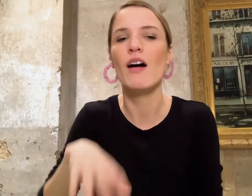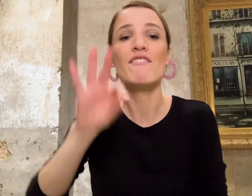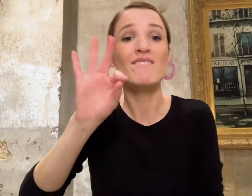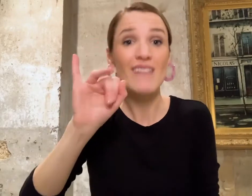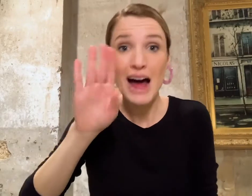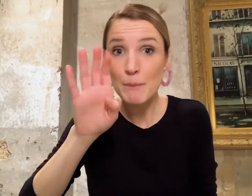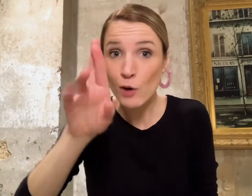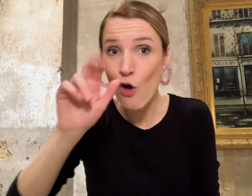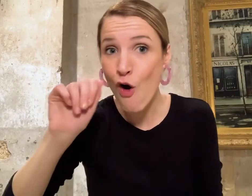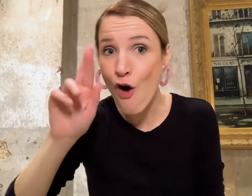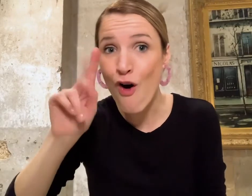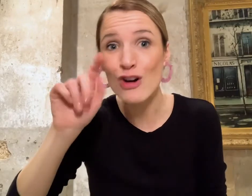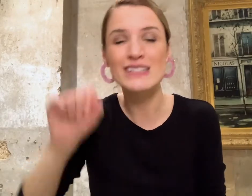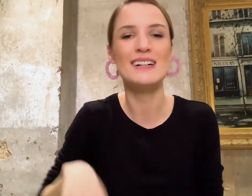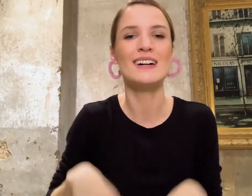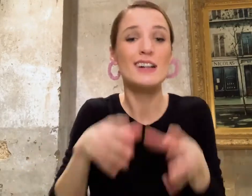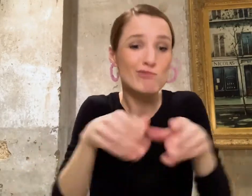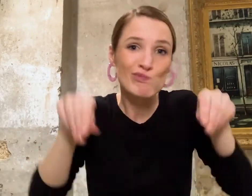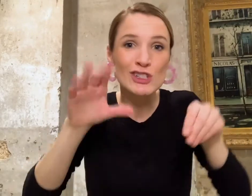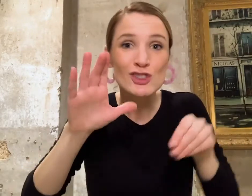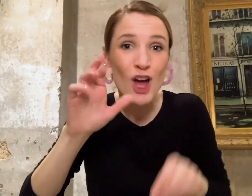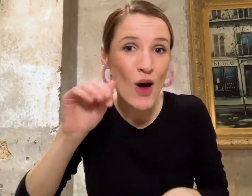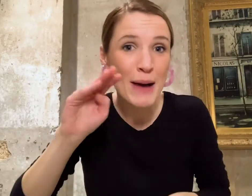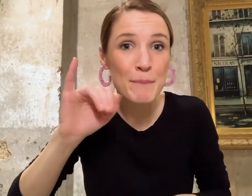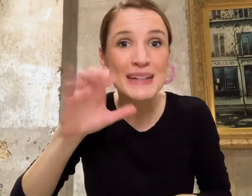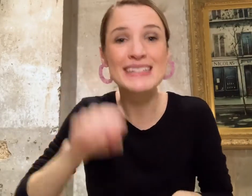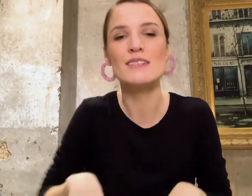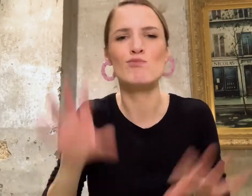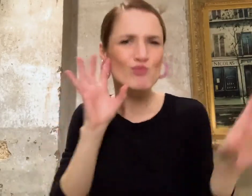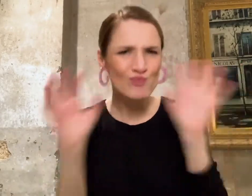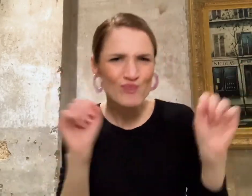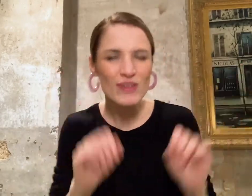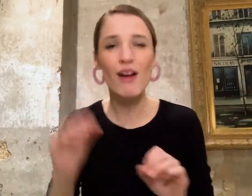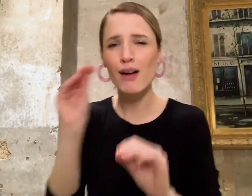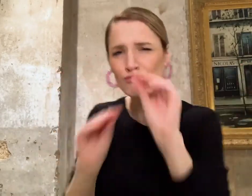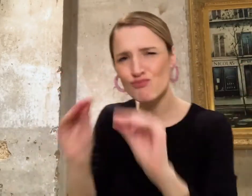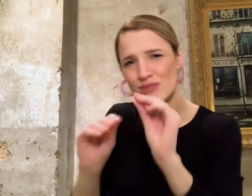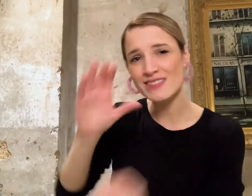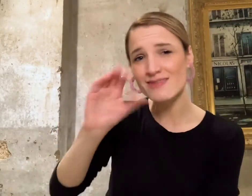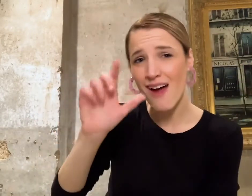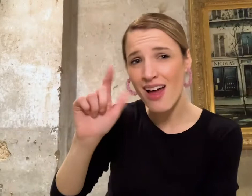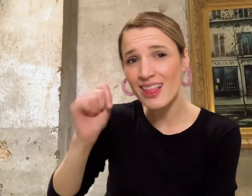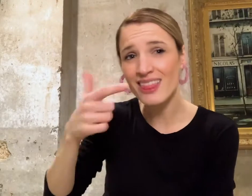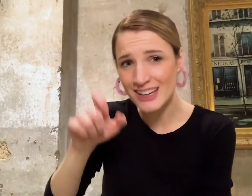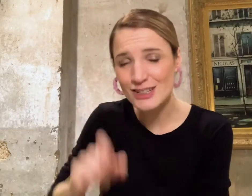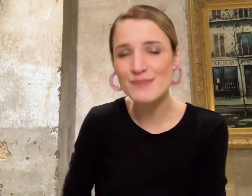such as fiber arts, ceramics, neon, and collage.